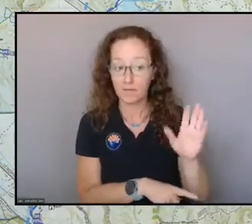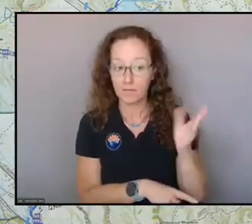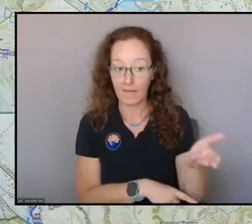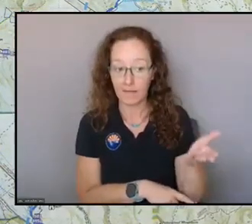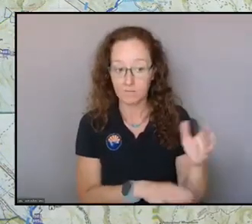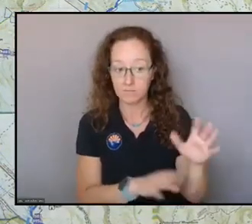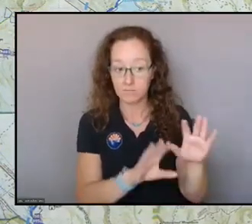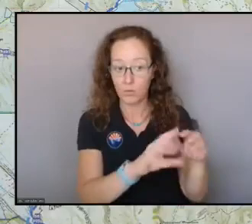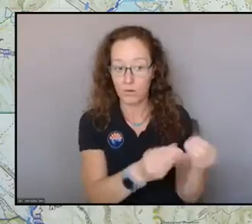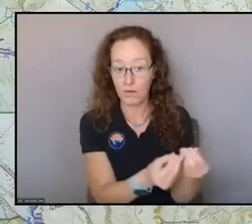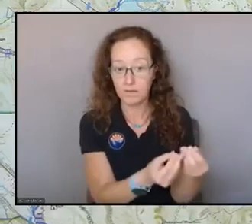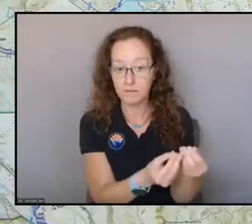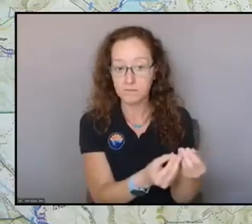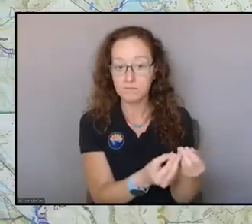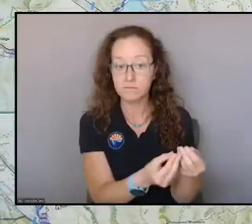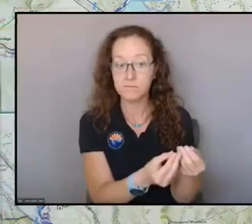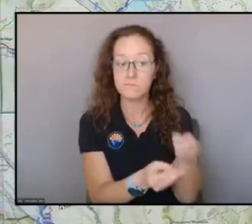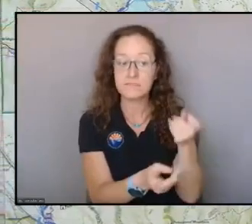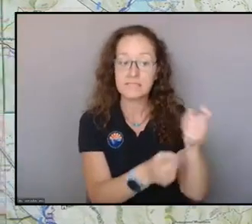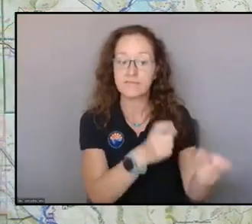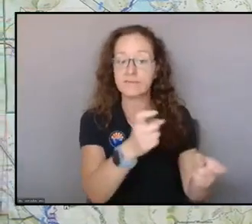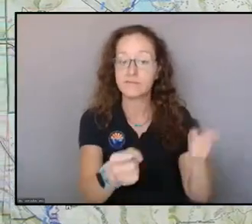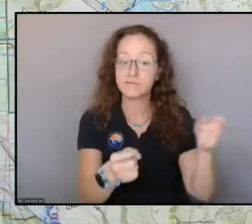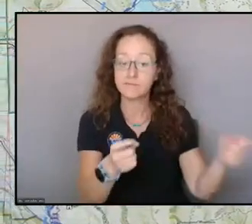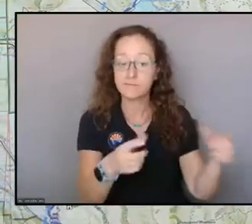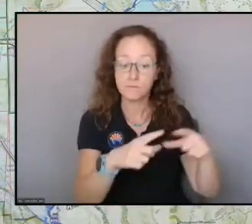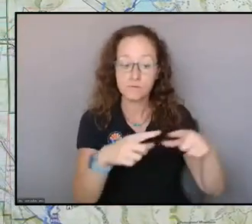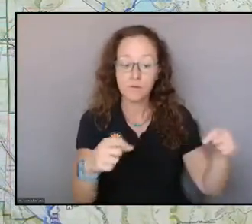OUT GAS CARDS AND LAUNDRY CARDS.